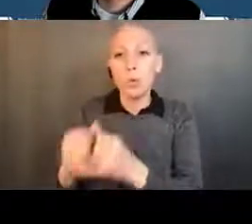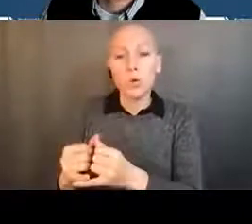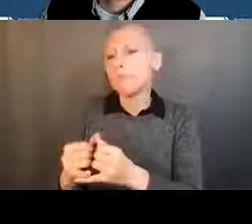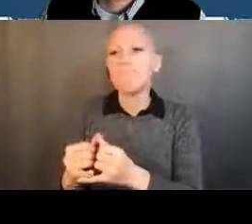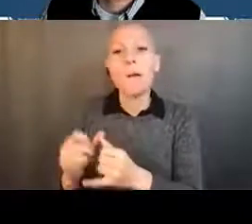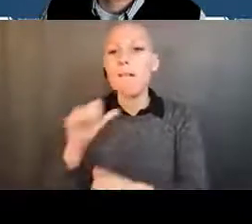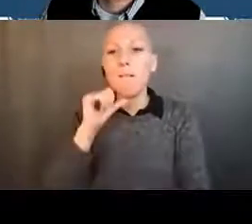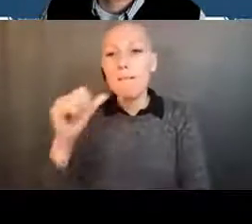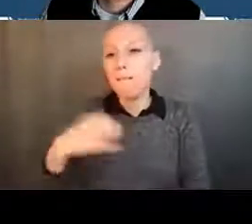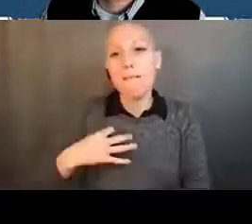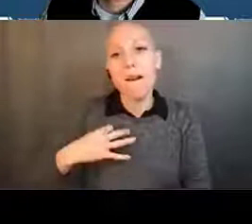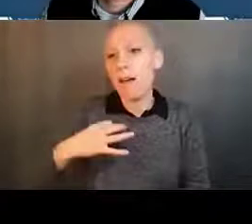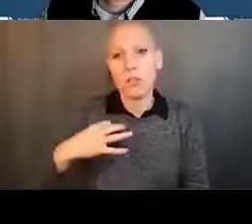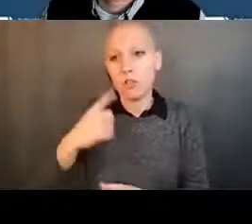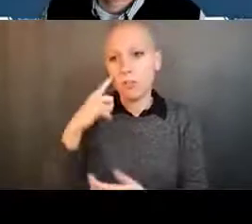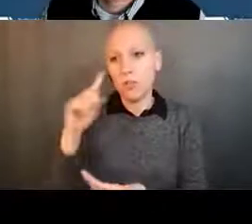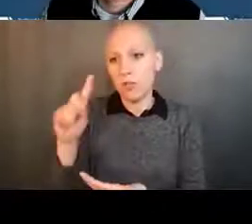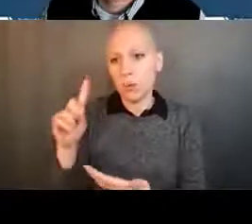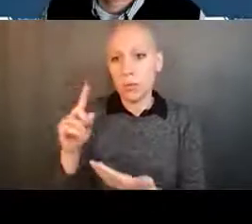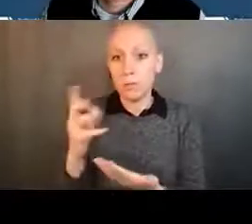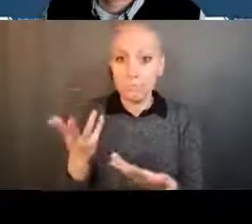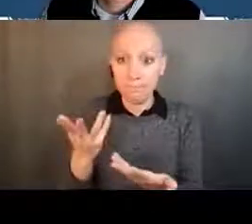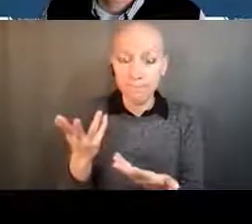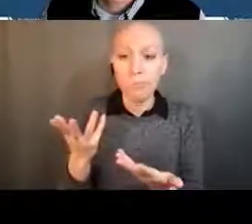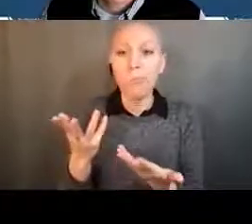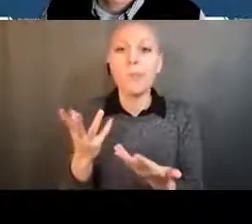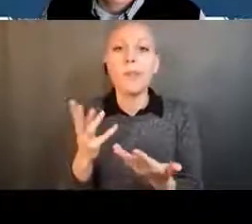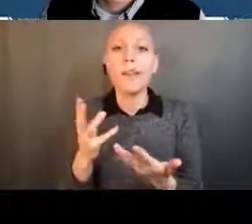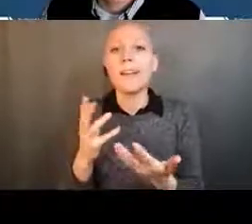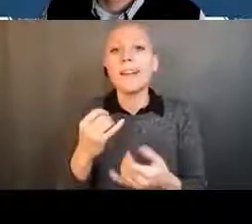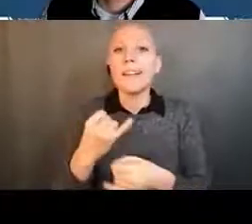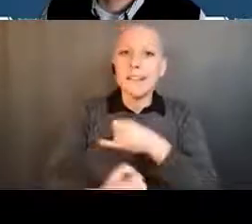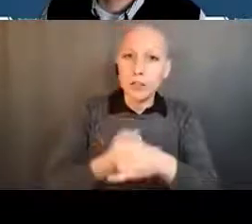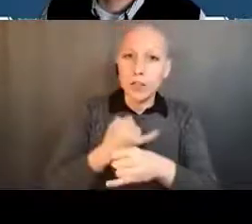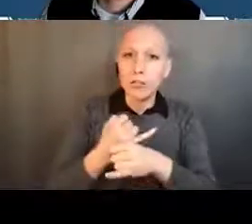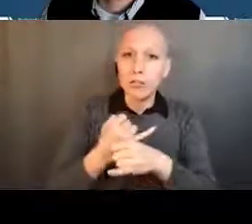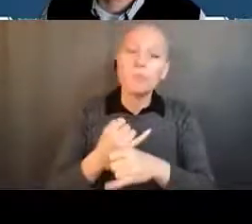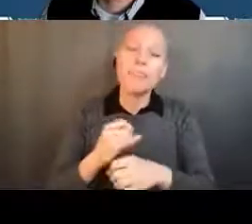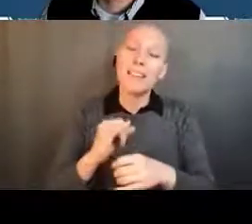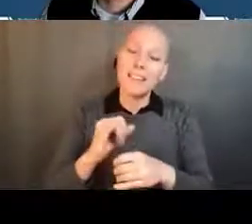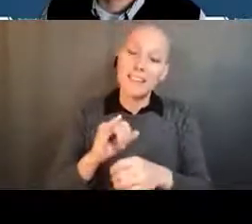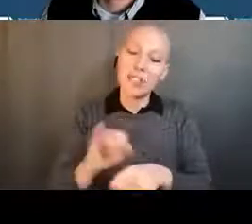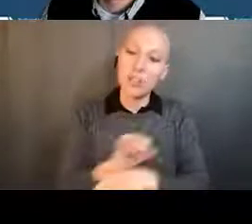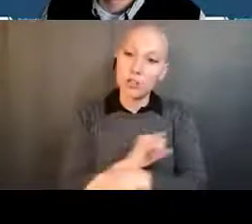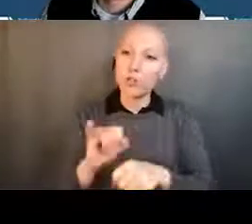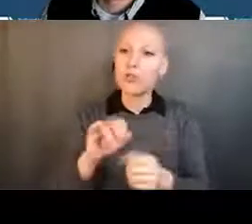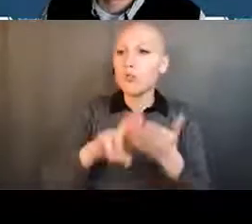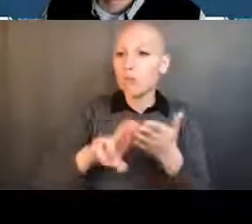So those would be things like our institutional research training grants or construction grants because we don't perform